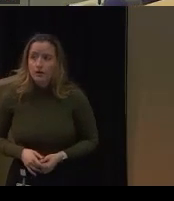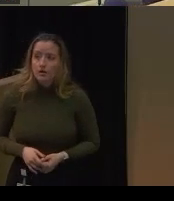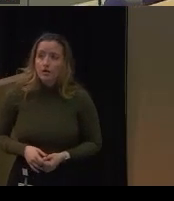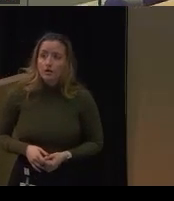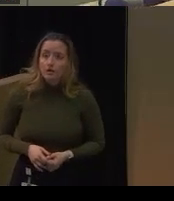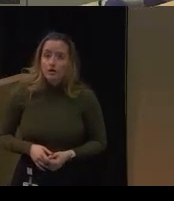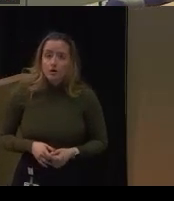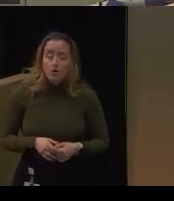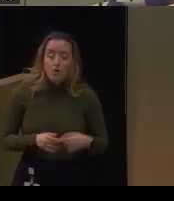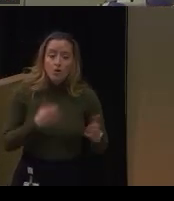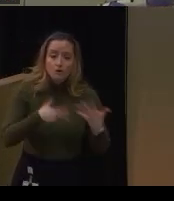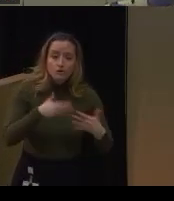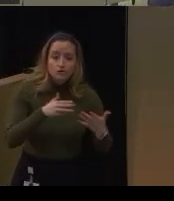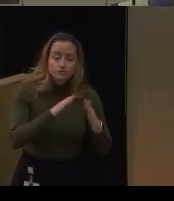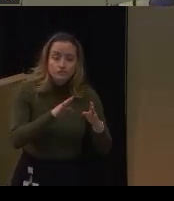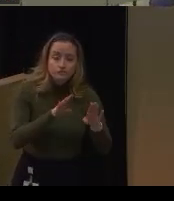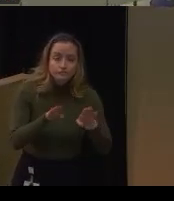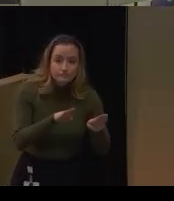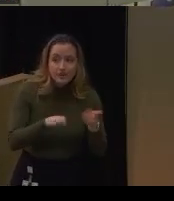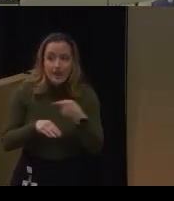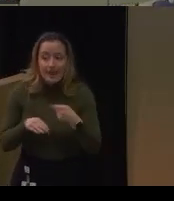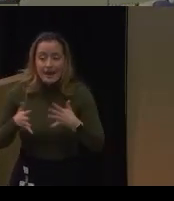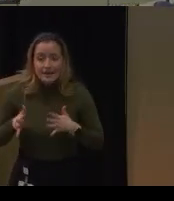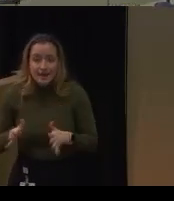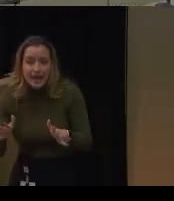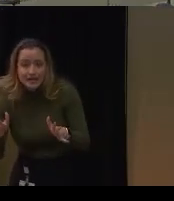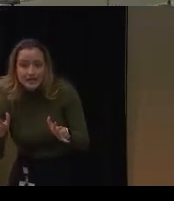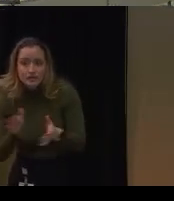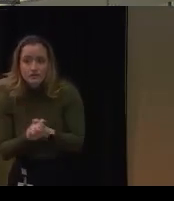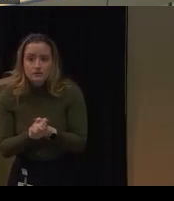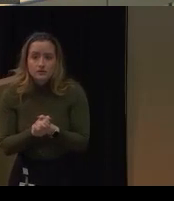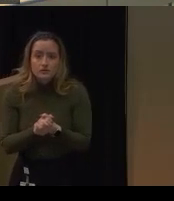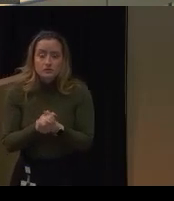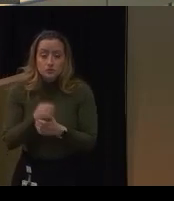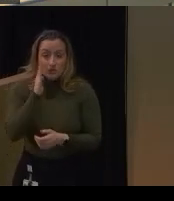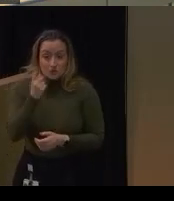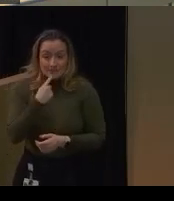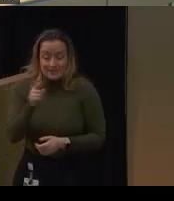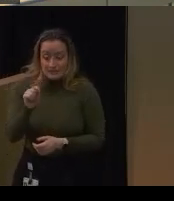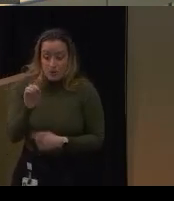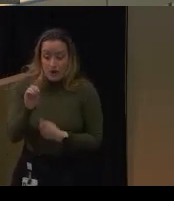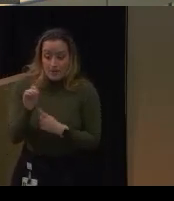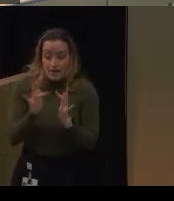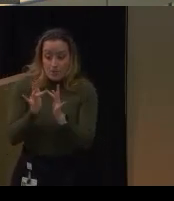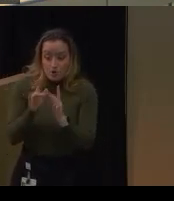um or anxiety or would you hypothesize that the Tom network is a pathway that's maybe specific